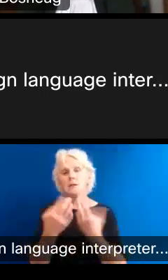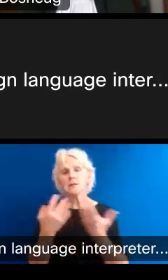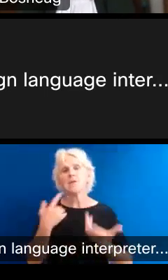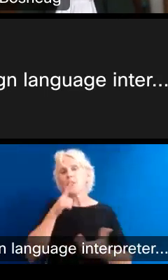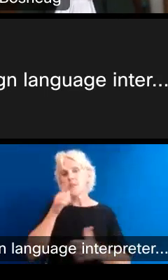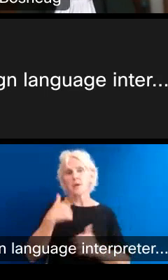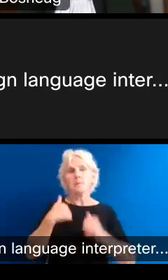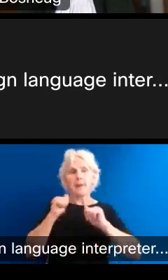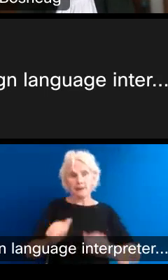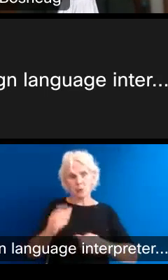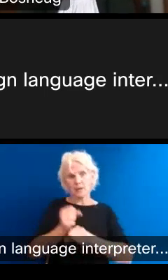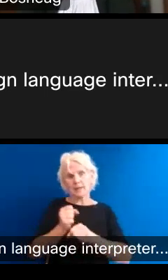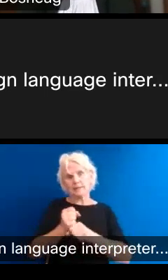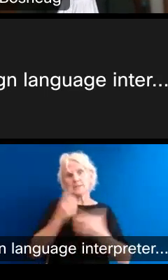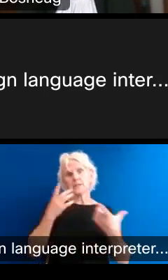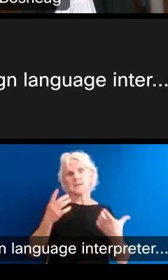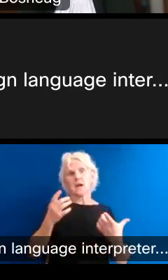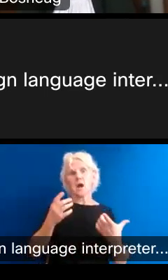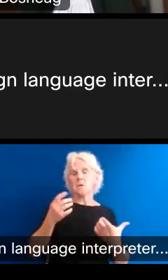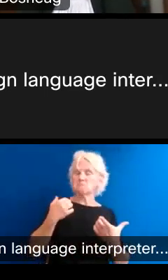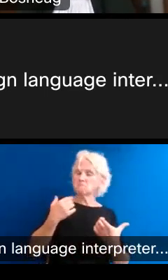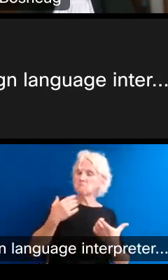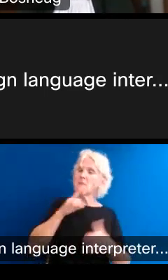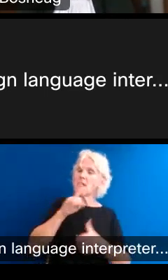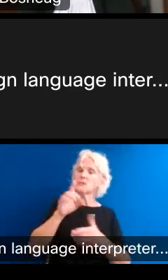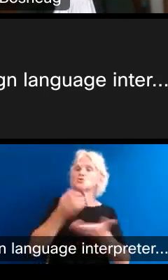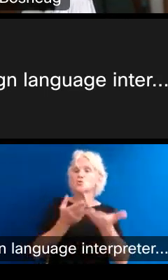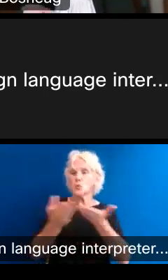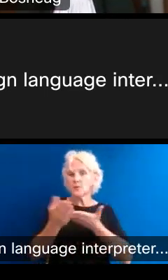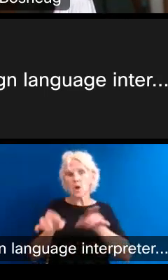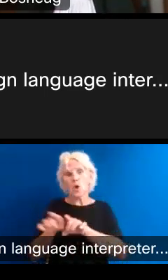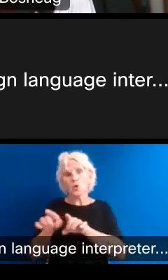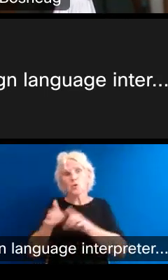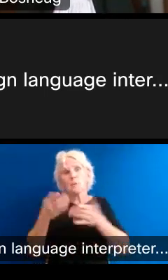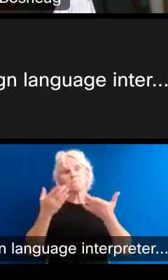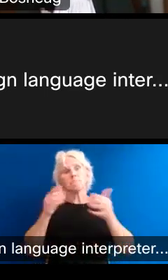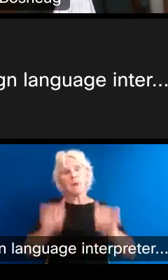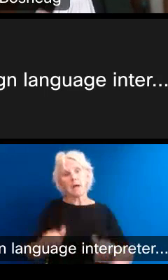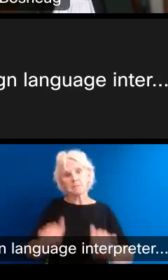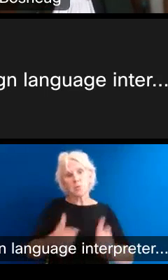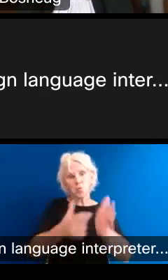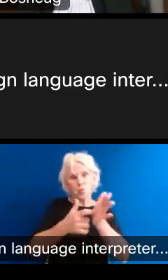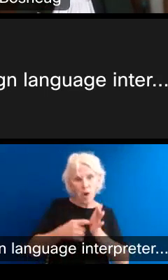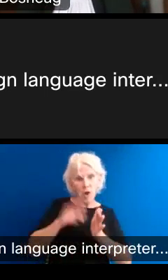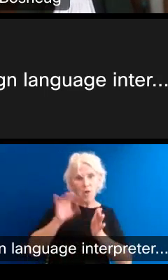require residential treatment services. And so, as we get, as this webinar progresses